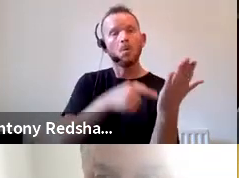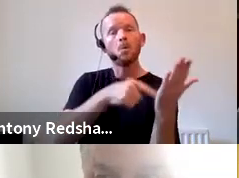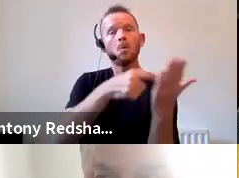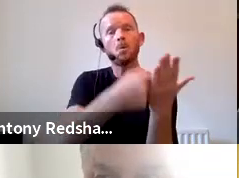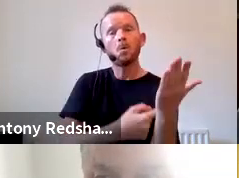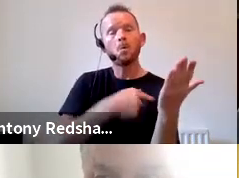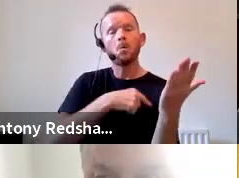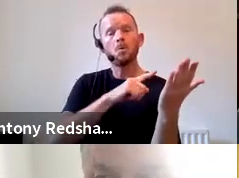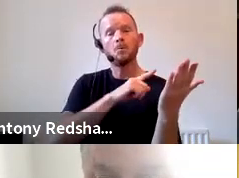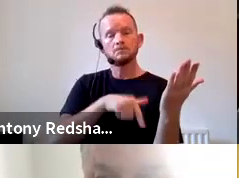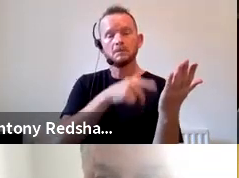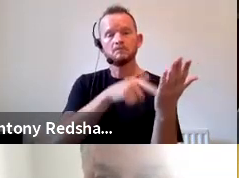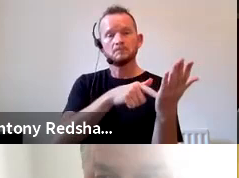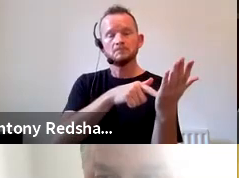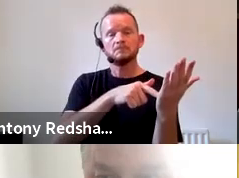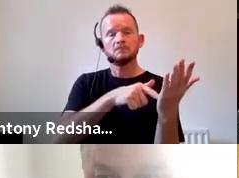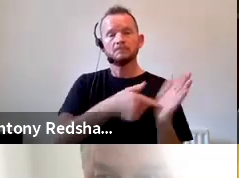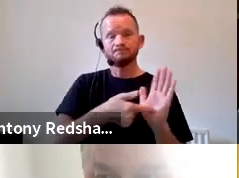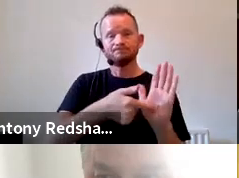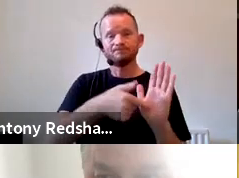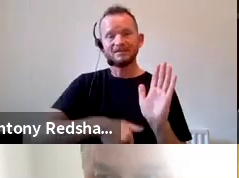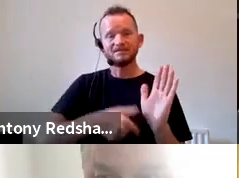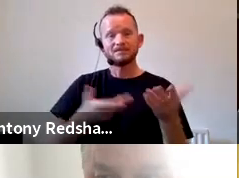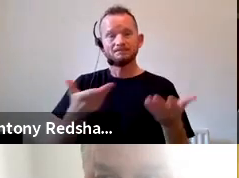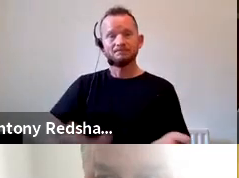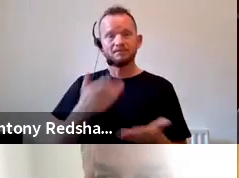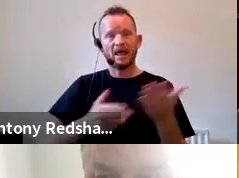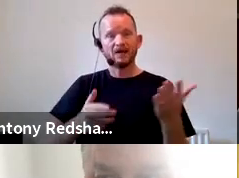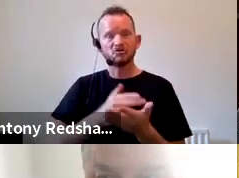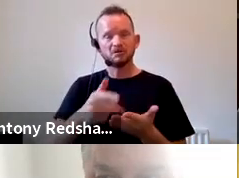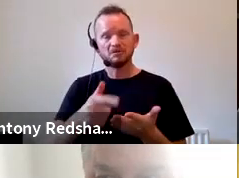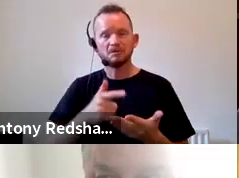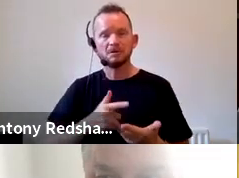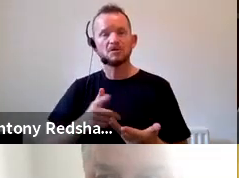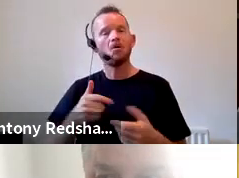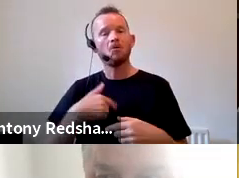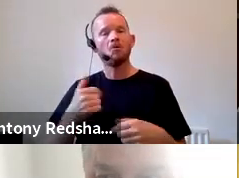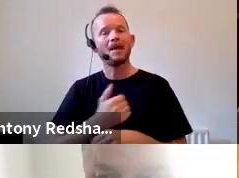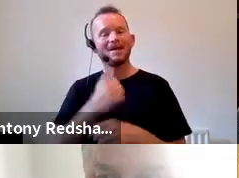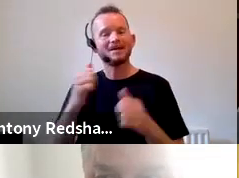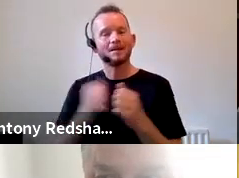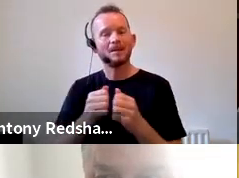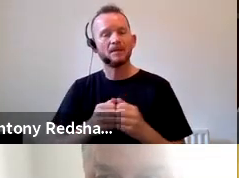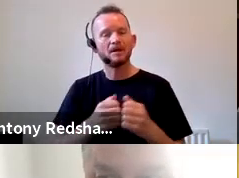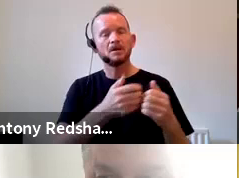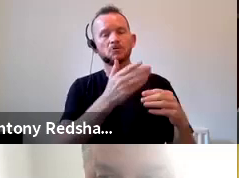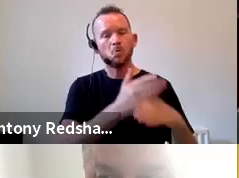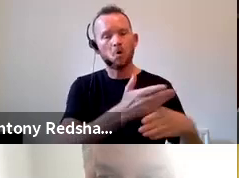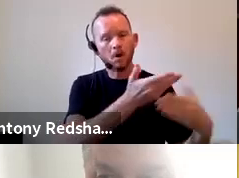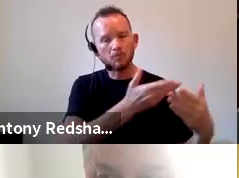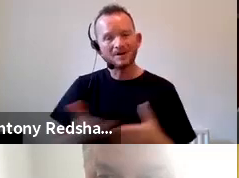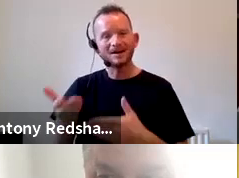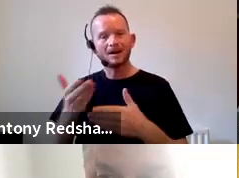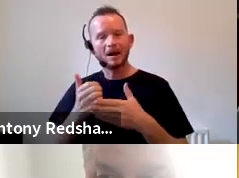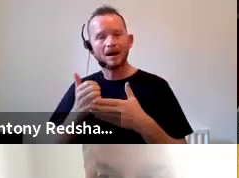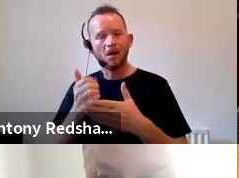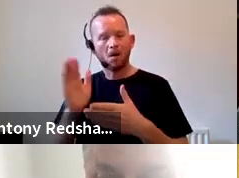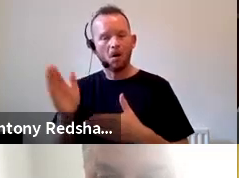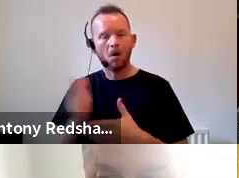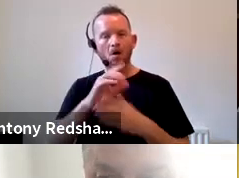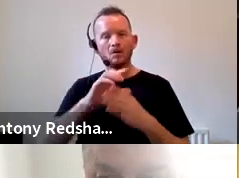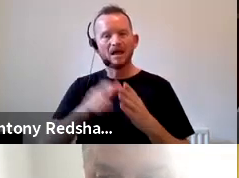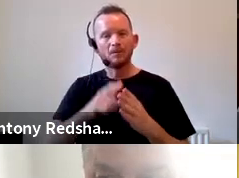This, this current election. So, I've made a commitment to work to bring and help all disabled people online.